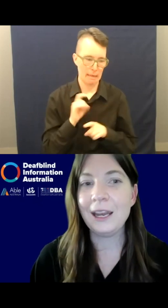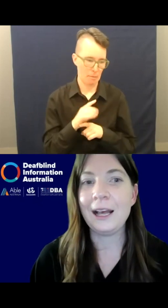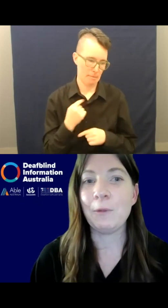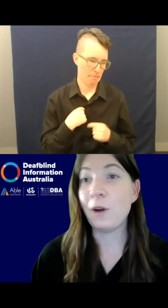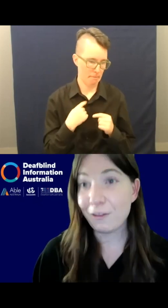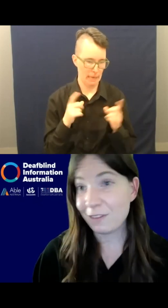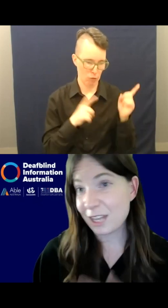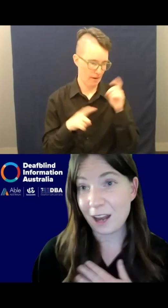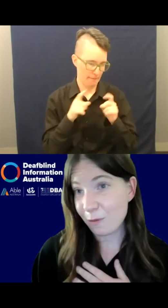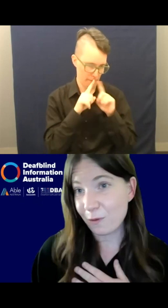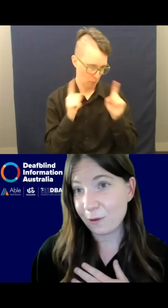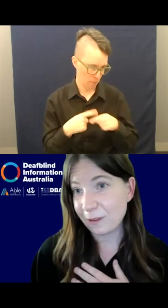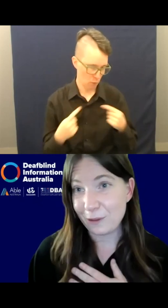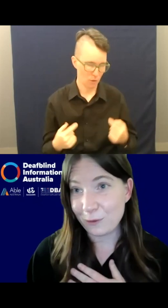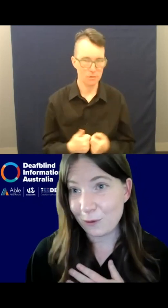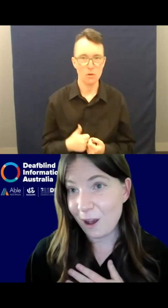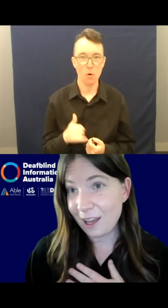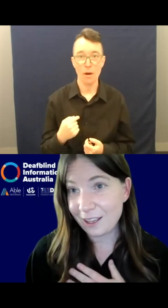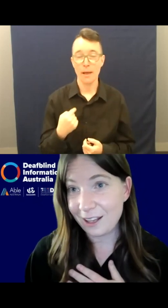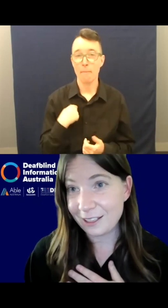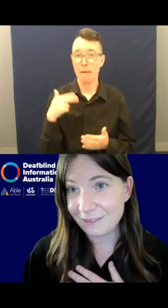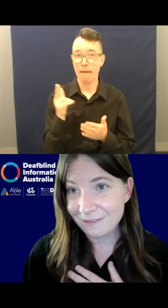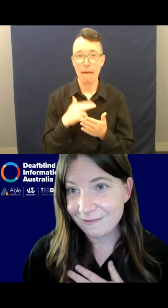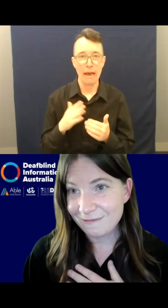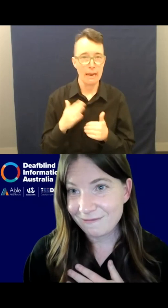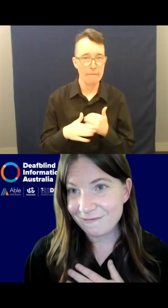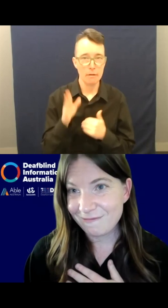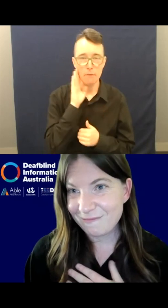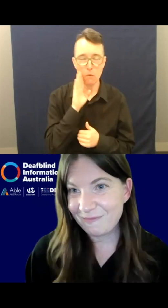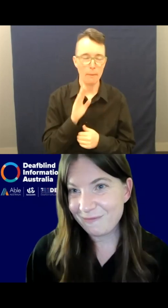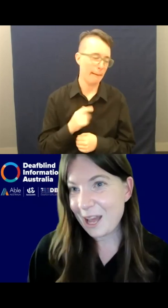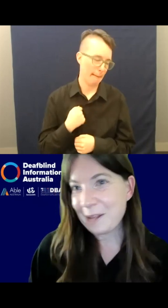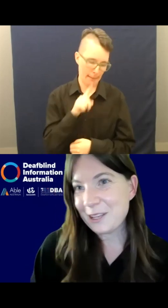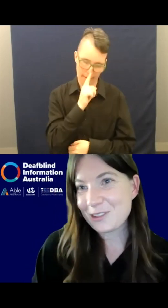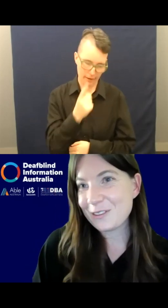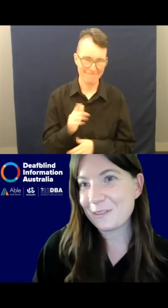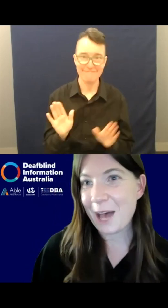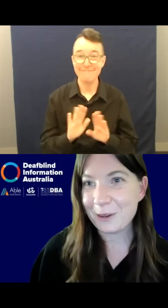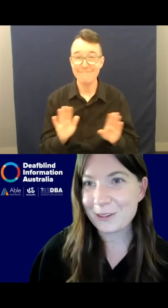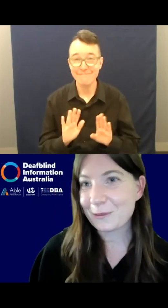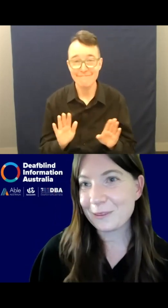or I've never done art before so therefore I can't introduce some art materials to someone.